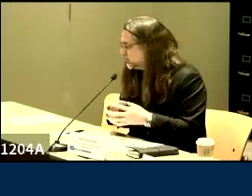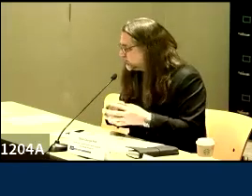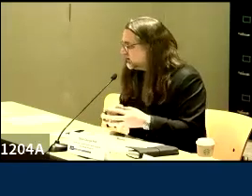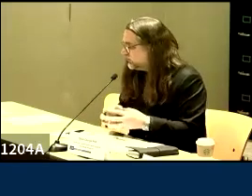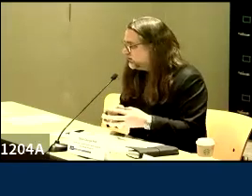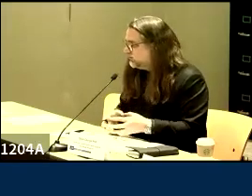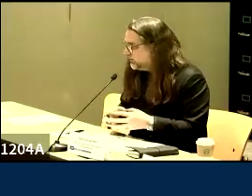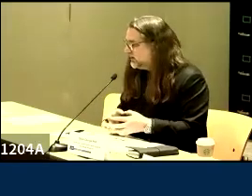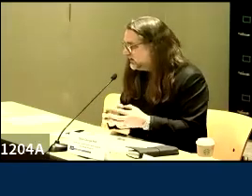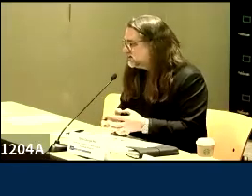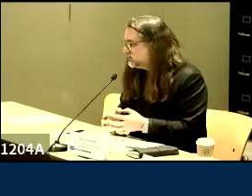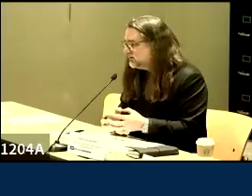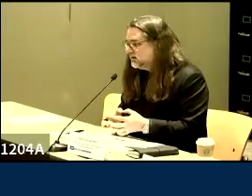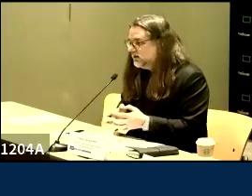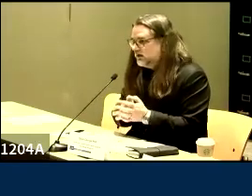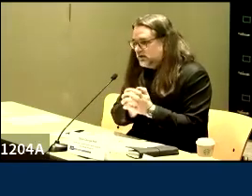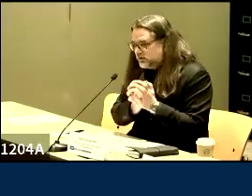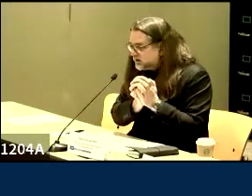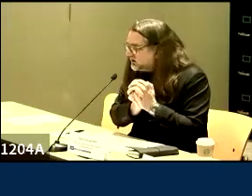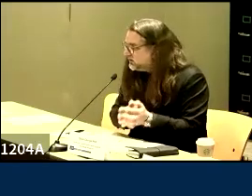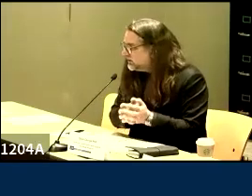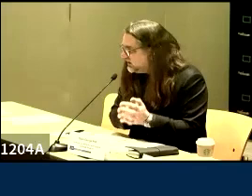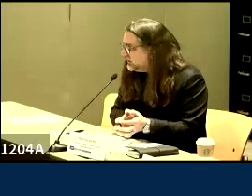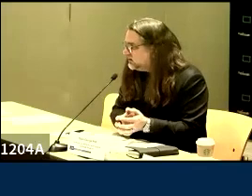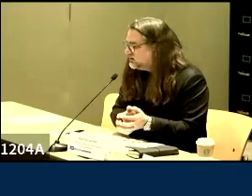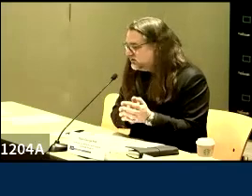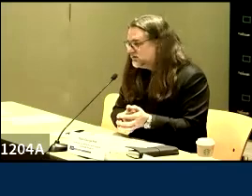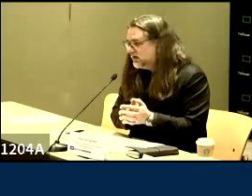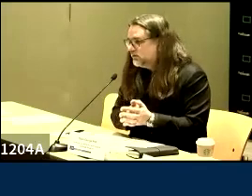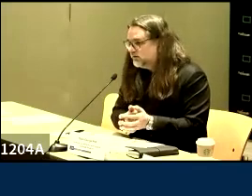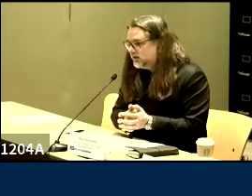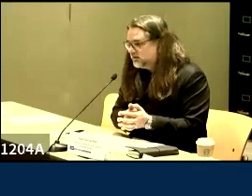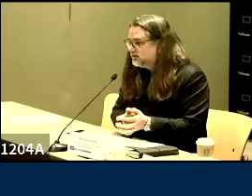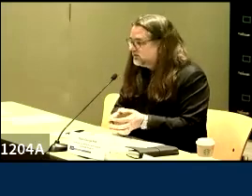at a transformative moment in history. There's a clear need to use data more effectively.